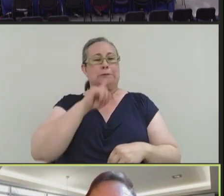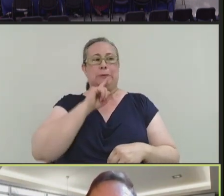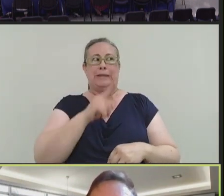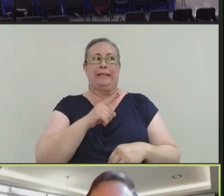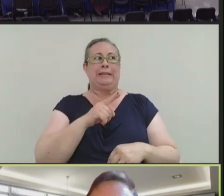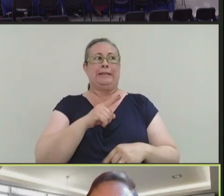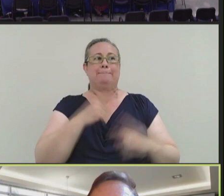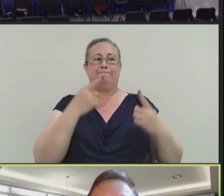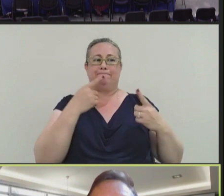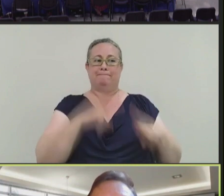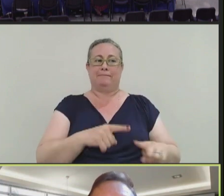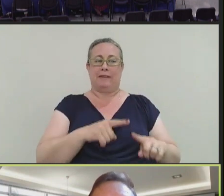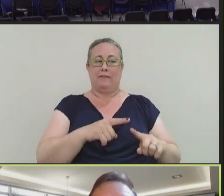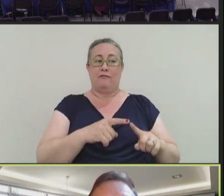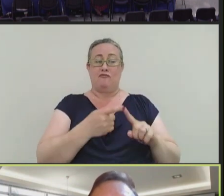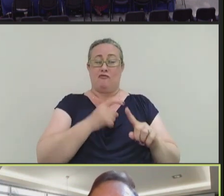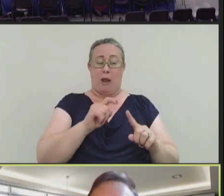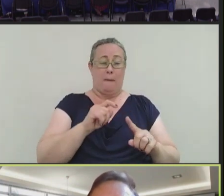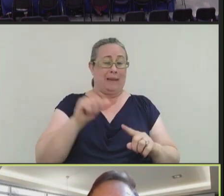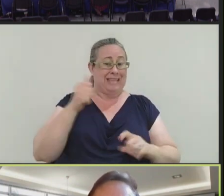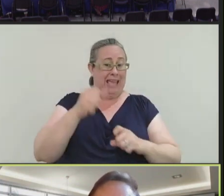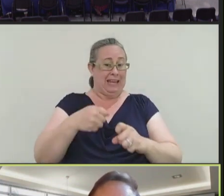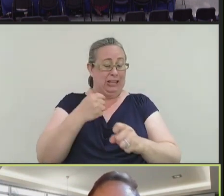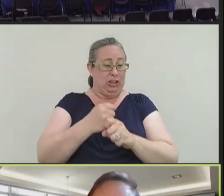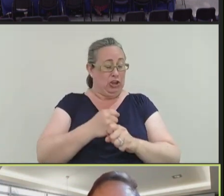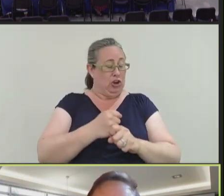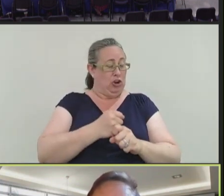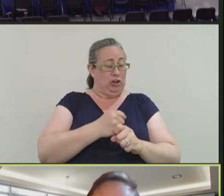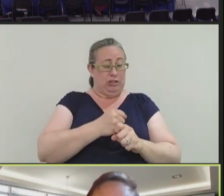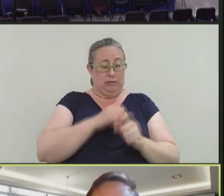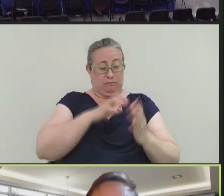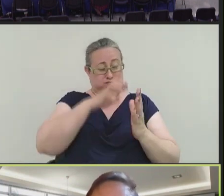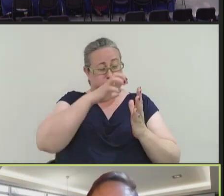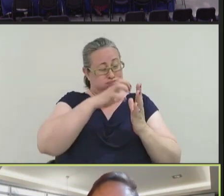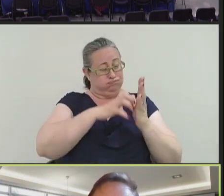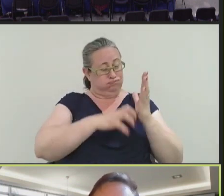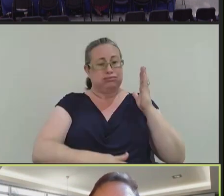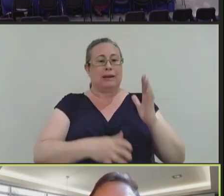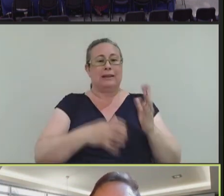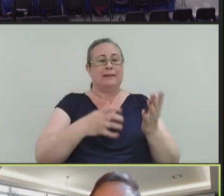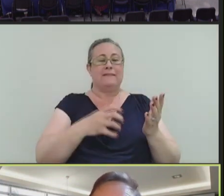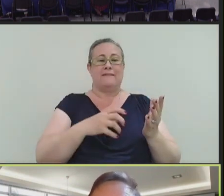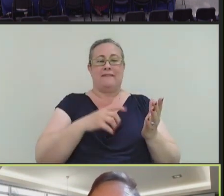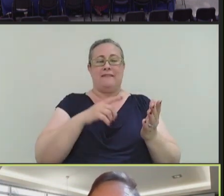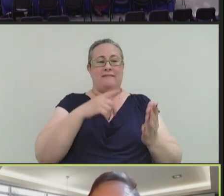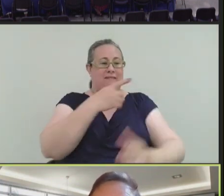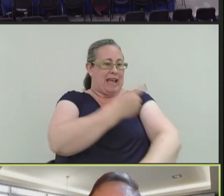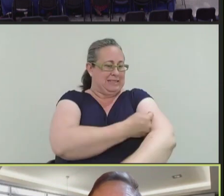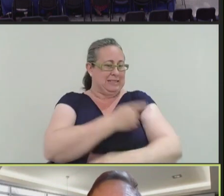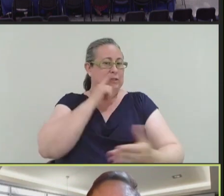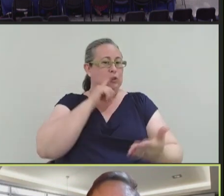a decade of explosion in cancer vaccine research. And this slide really shows that